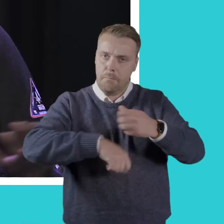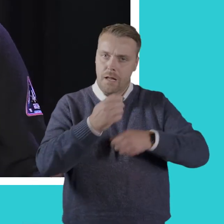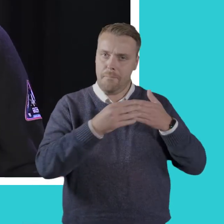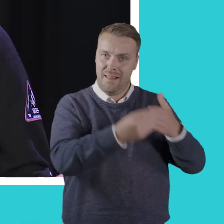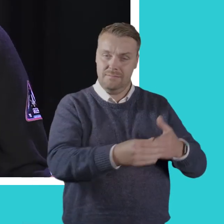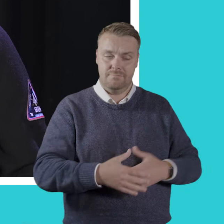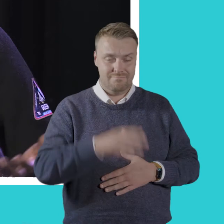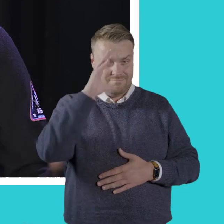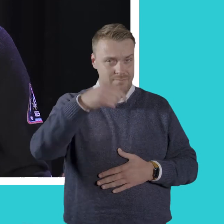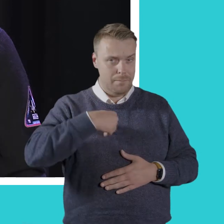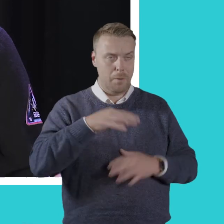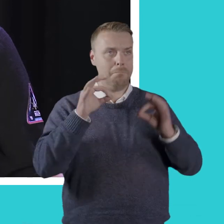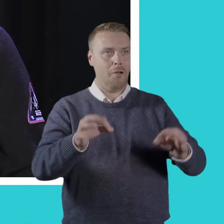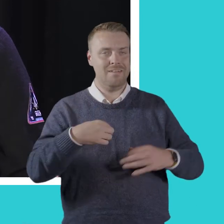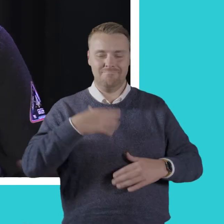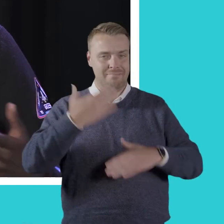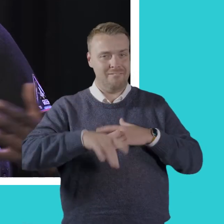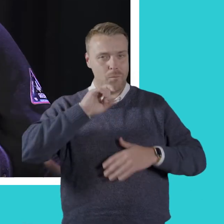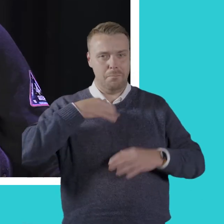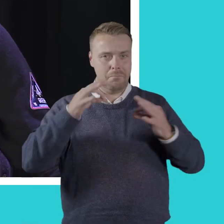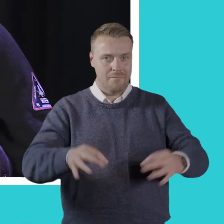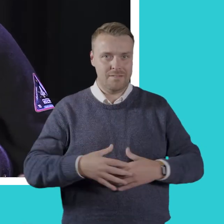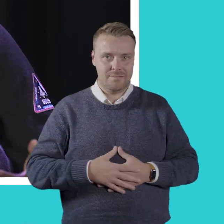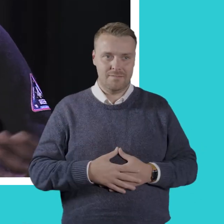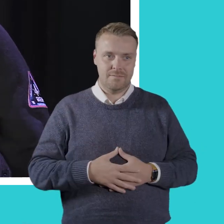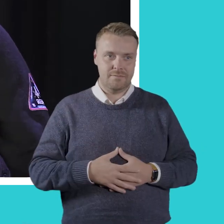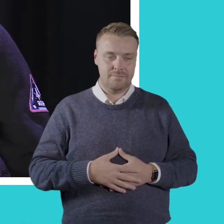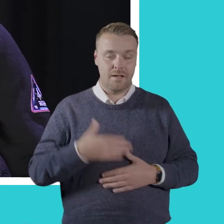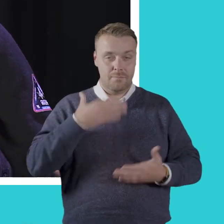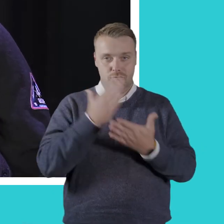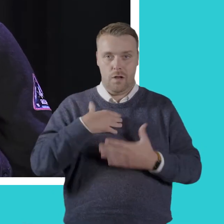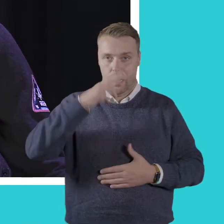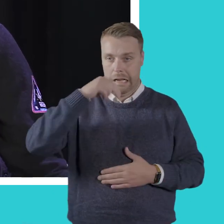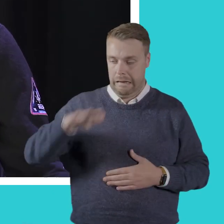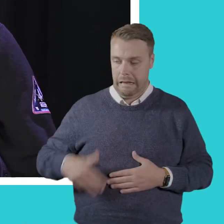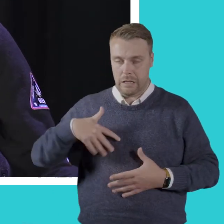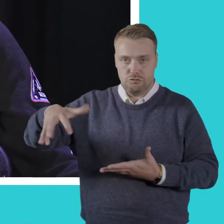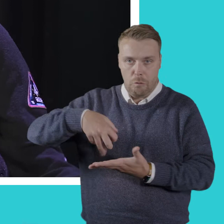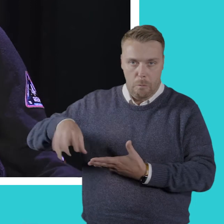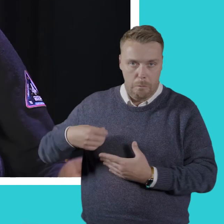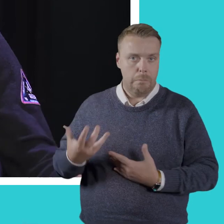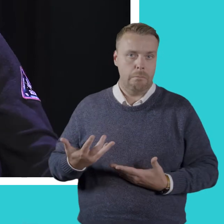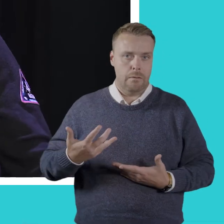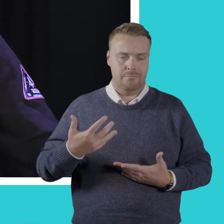Never have been perfect never will be perfect. I'm pretty sure when I was younger I started a couple things to couple arguments when I was younger of course I'm not perfect. But